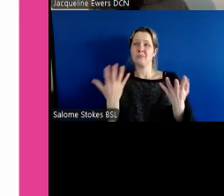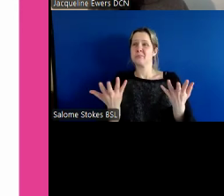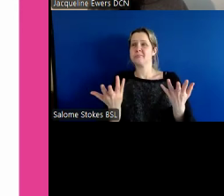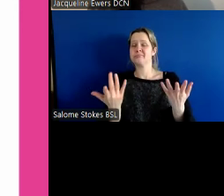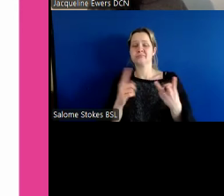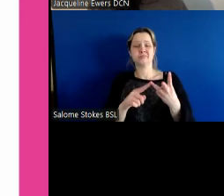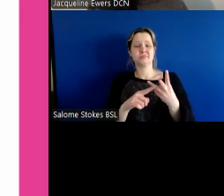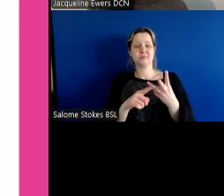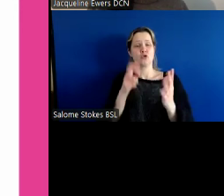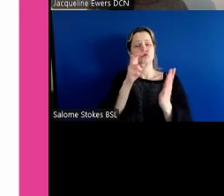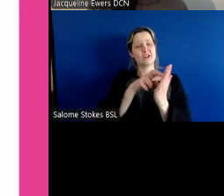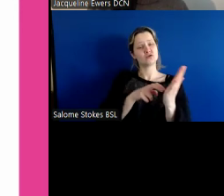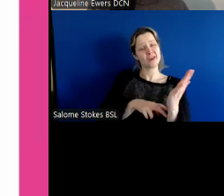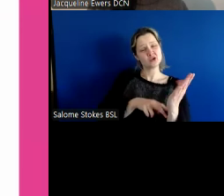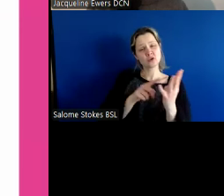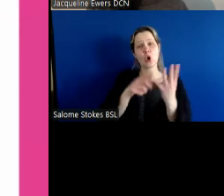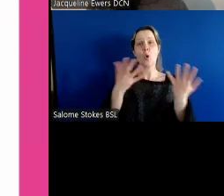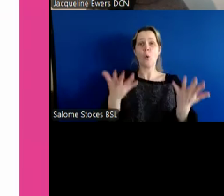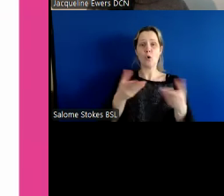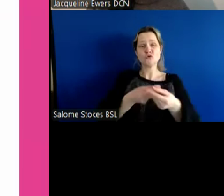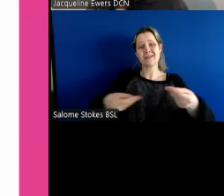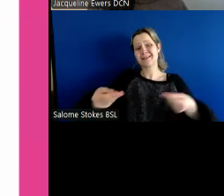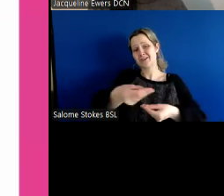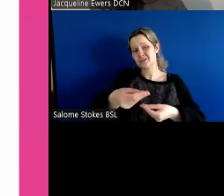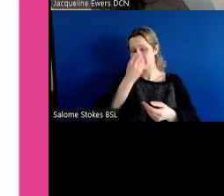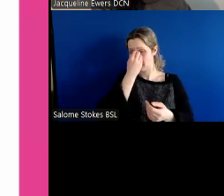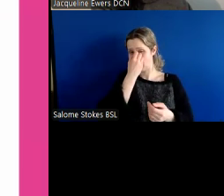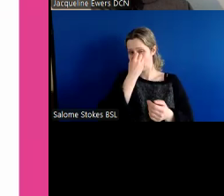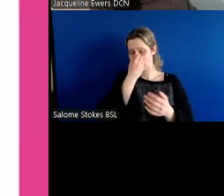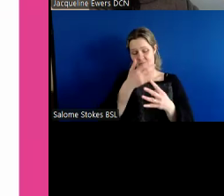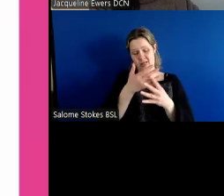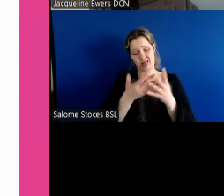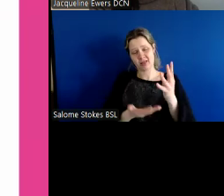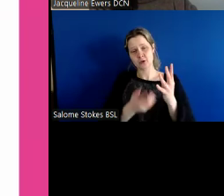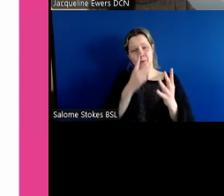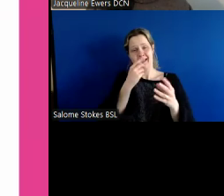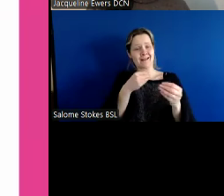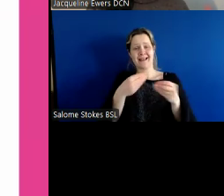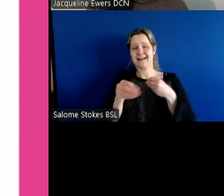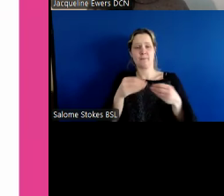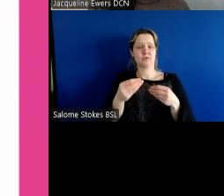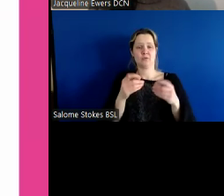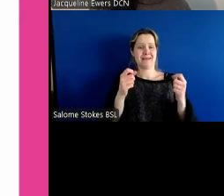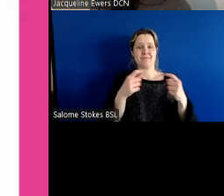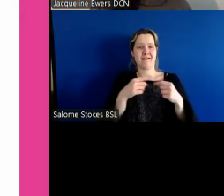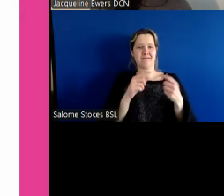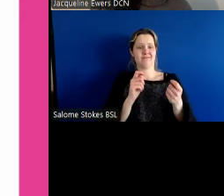registration, or transactional is really, you can adapt your email to your message.